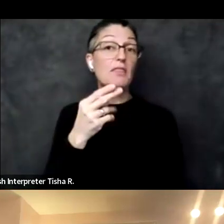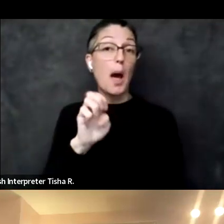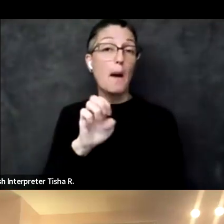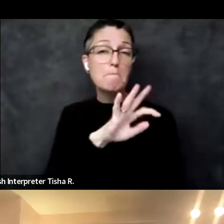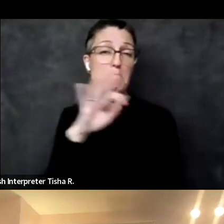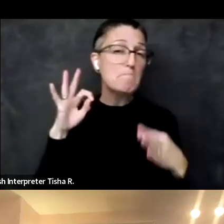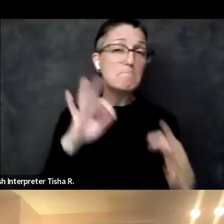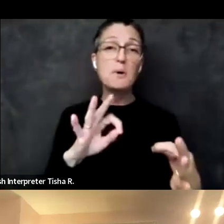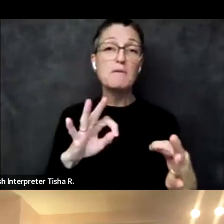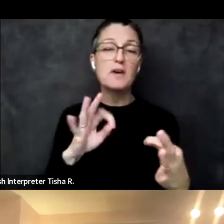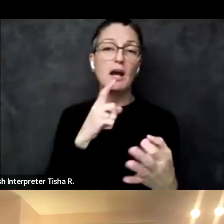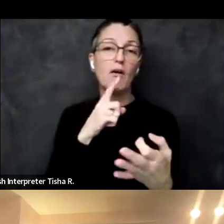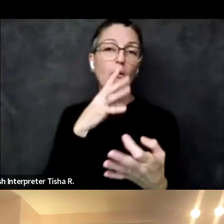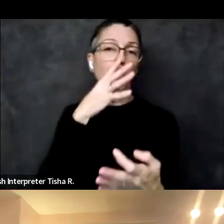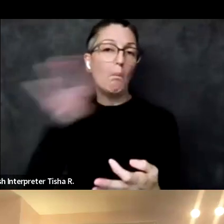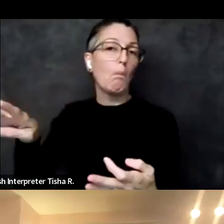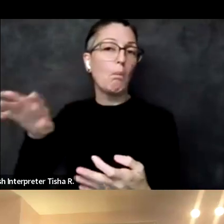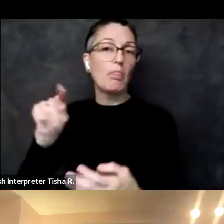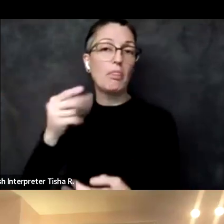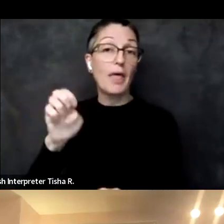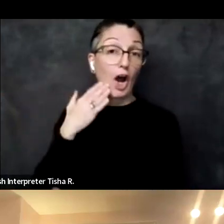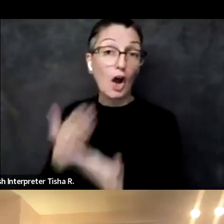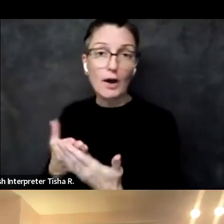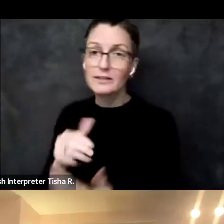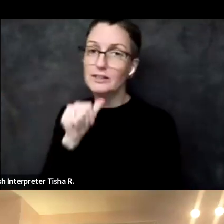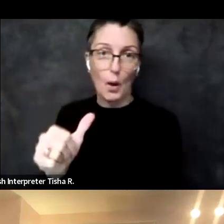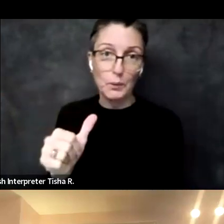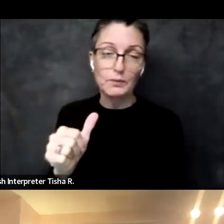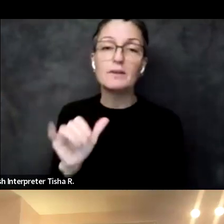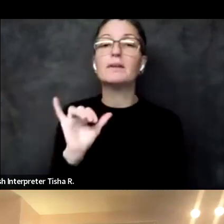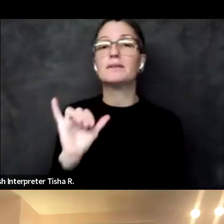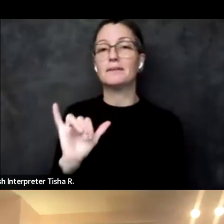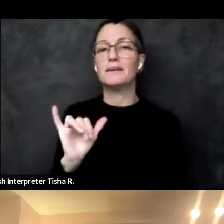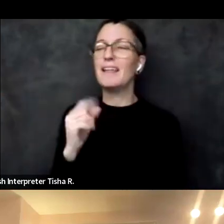I, I don't think that's his original quote, but,